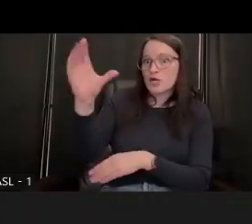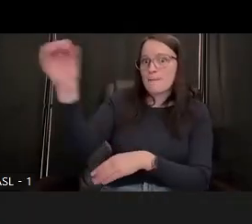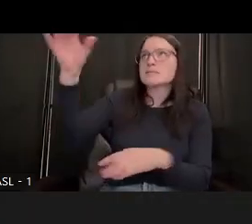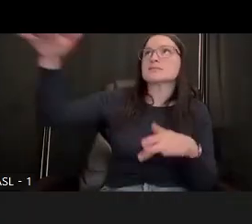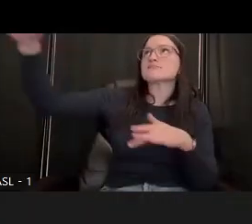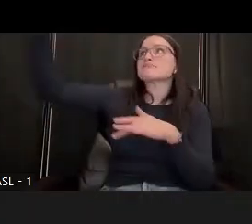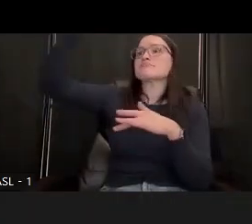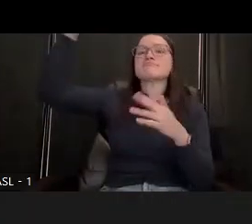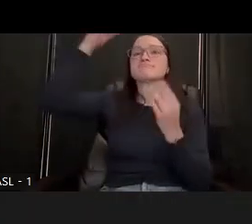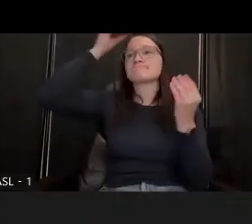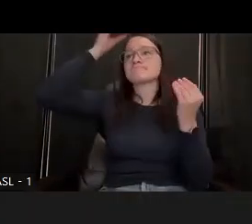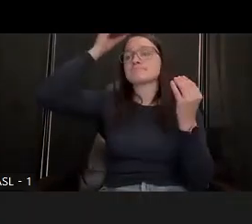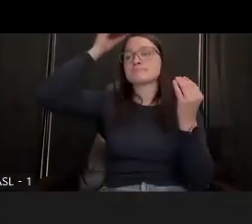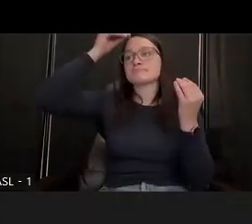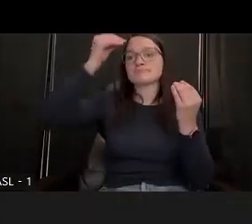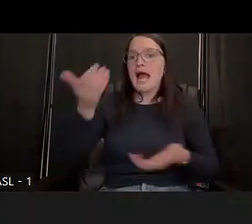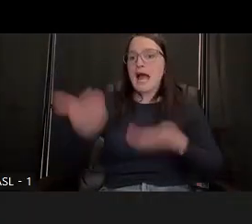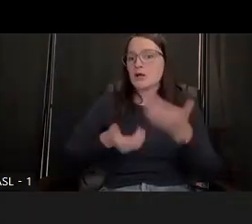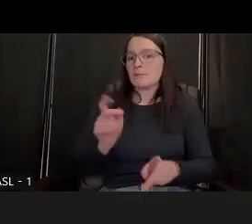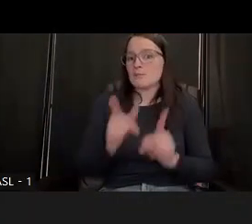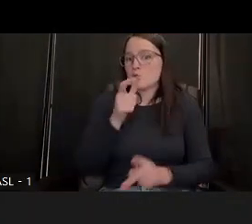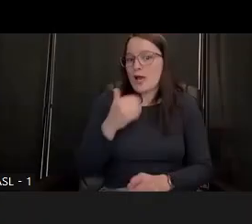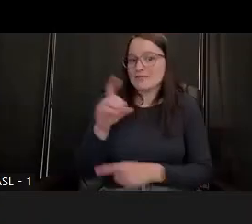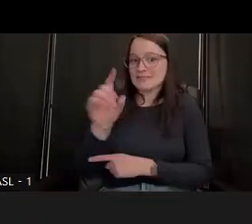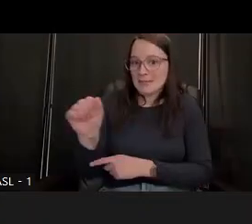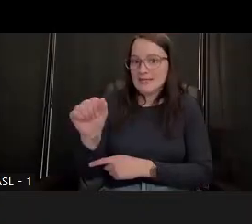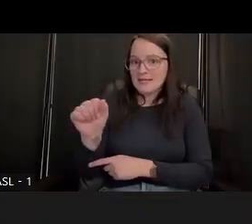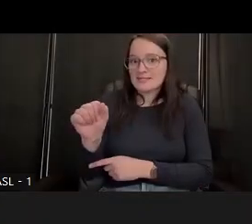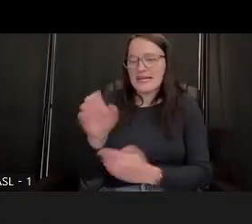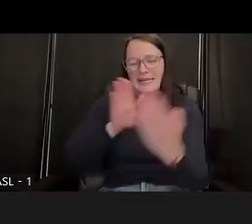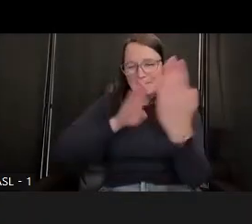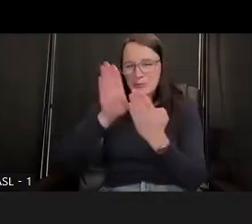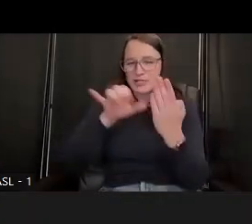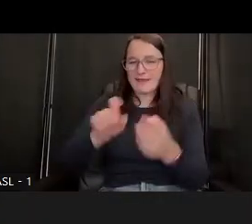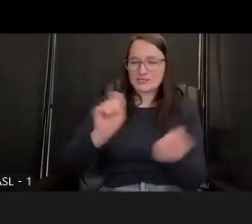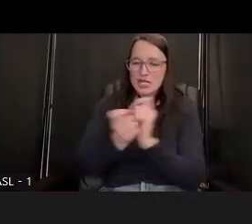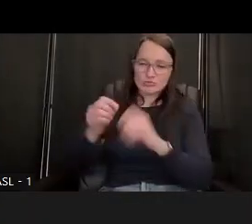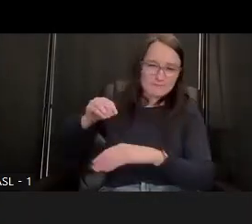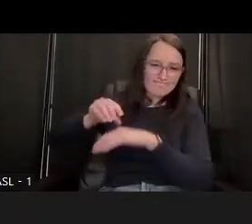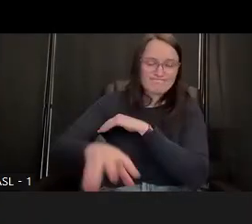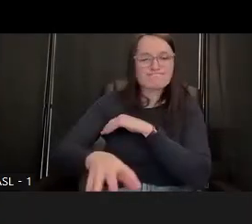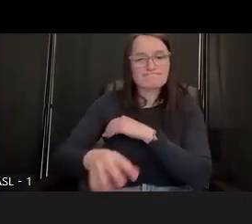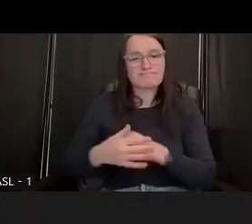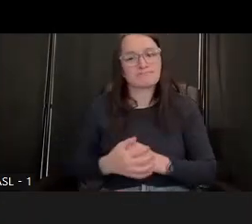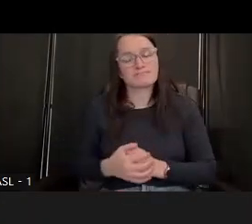beginning to make that change on the ground and impact that in significant ways uh in Washington